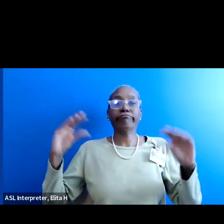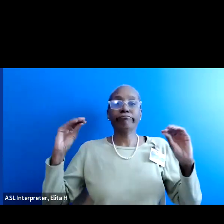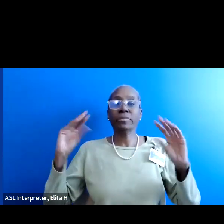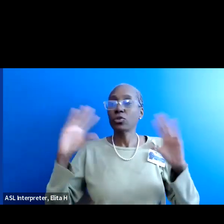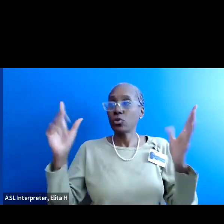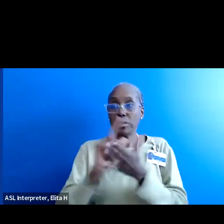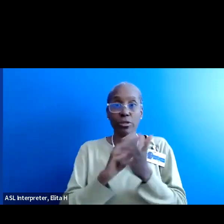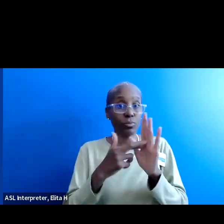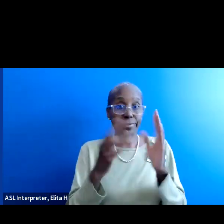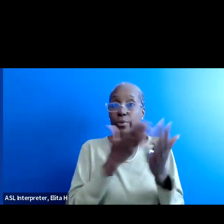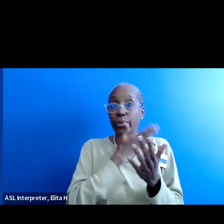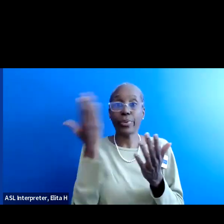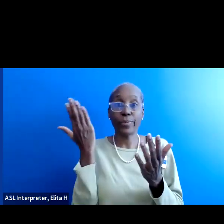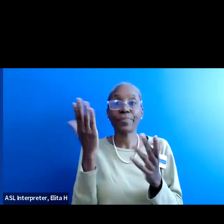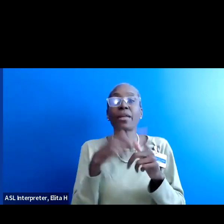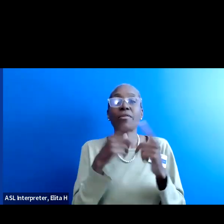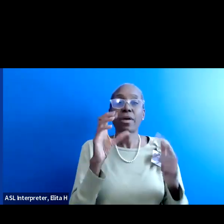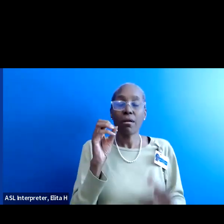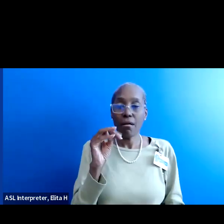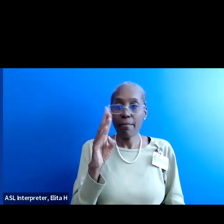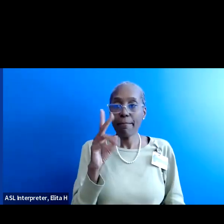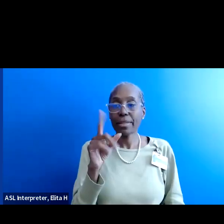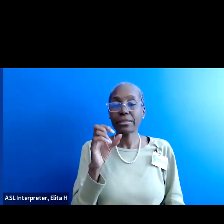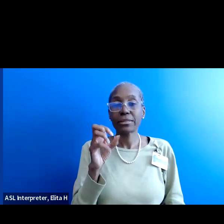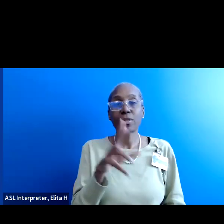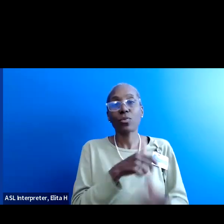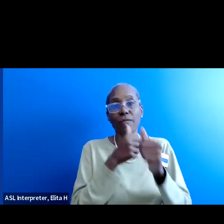legal representative, then the ombudsman would follow their state policies